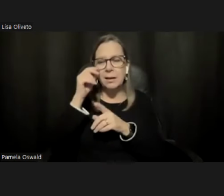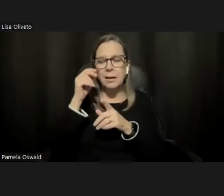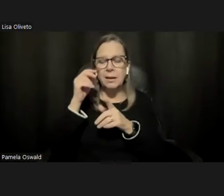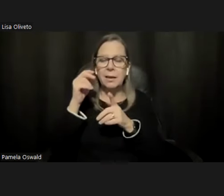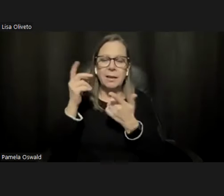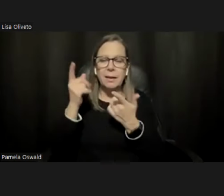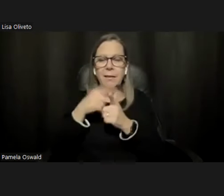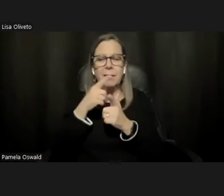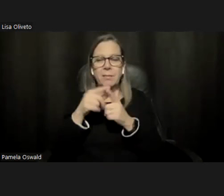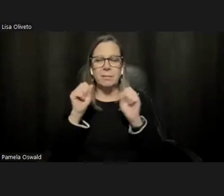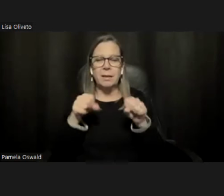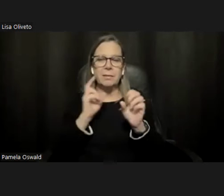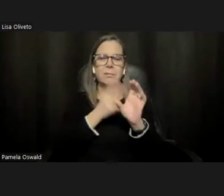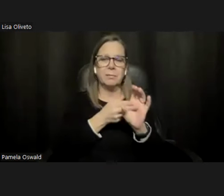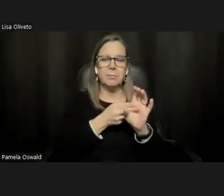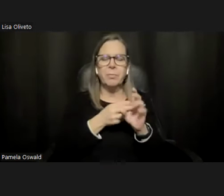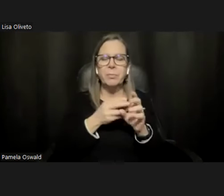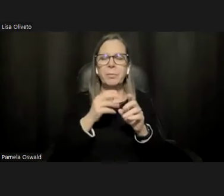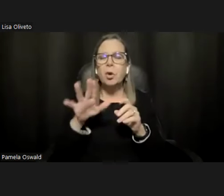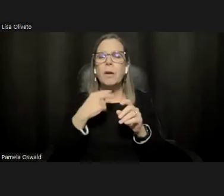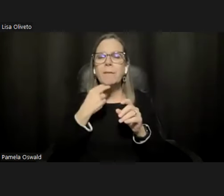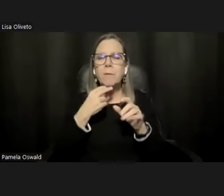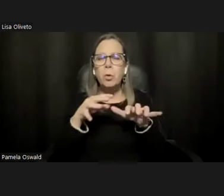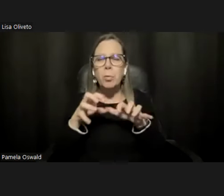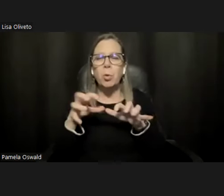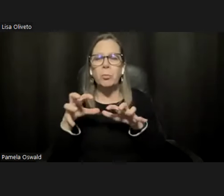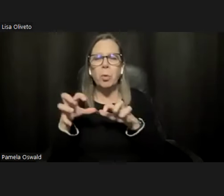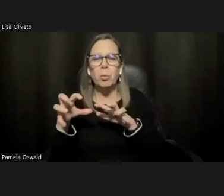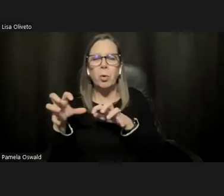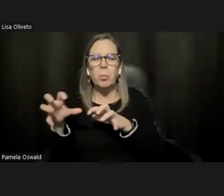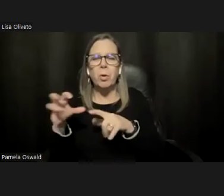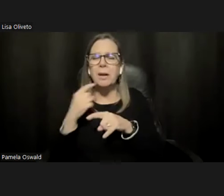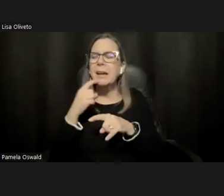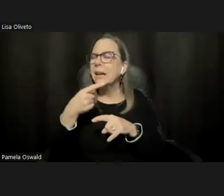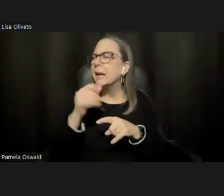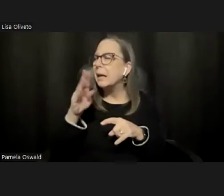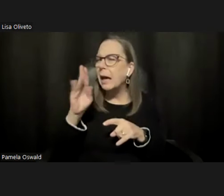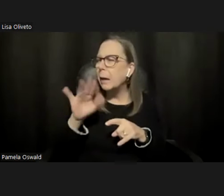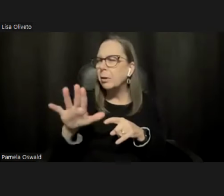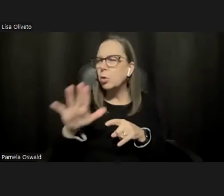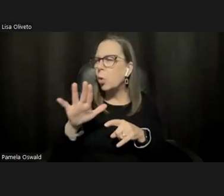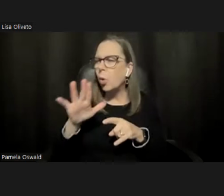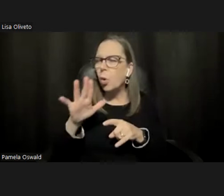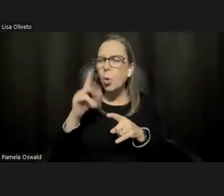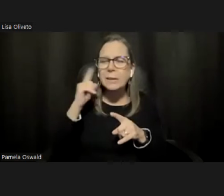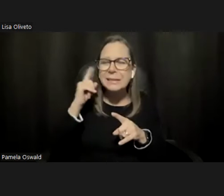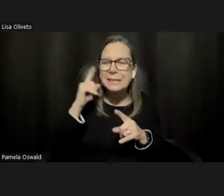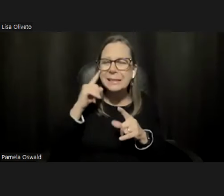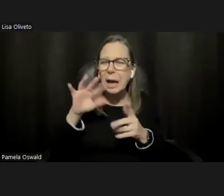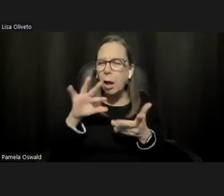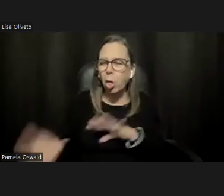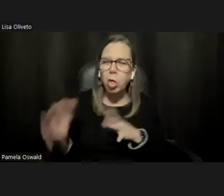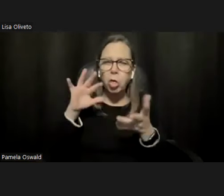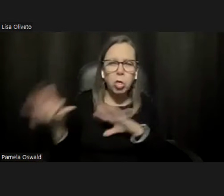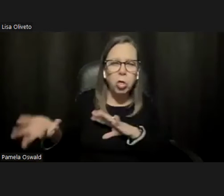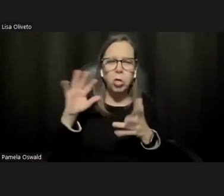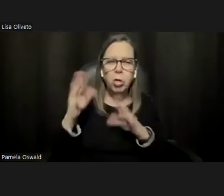Your sound is coming through pretty in and out.